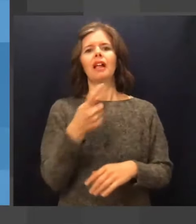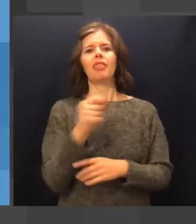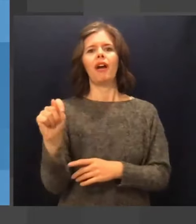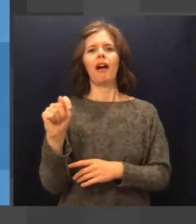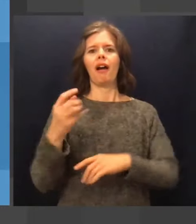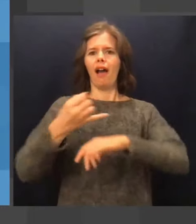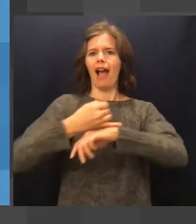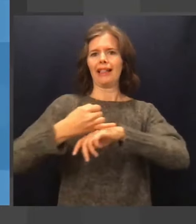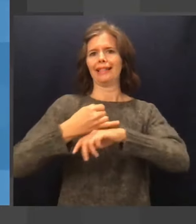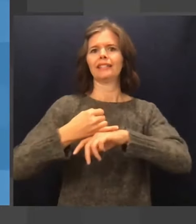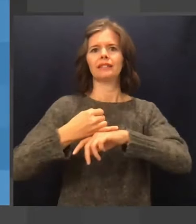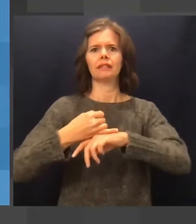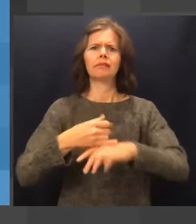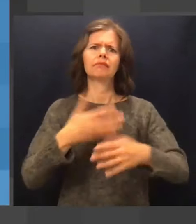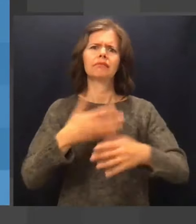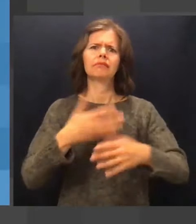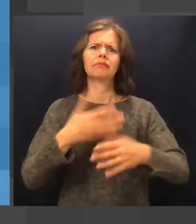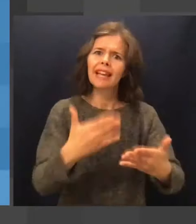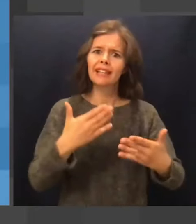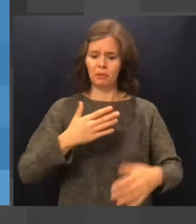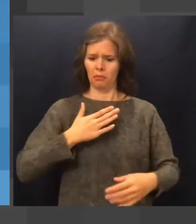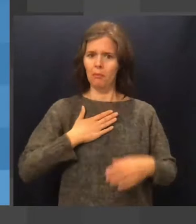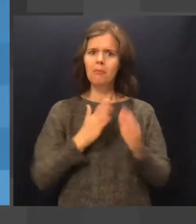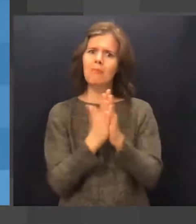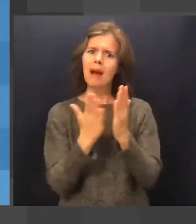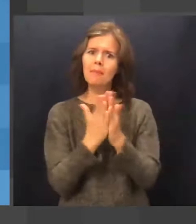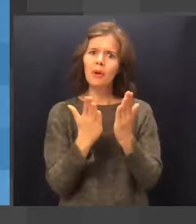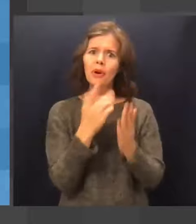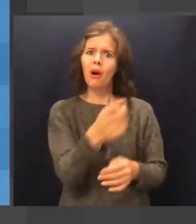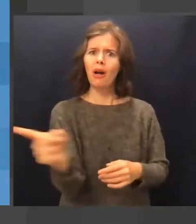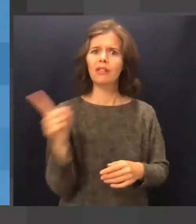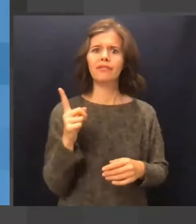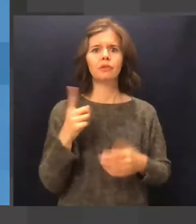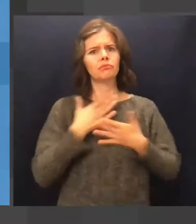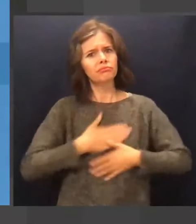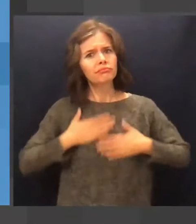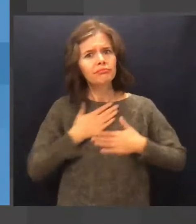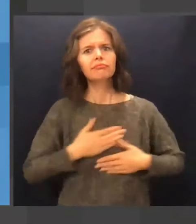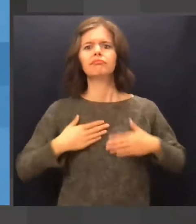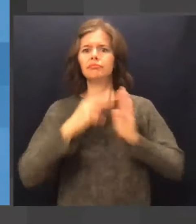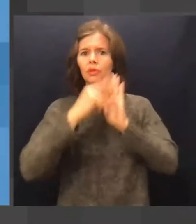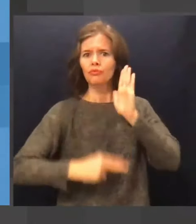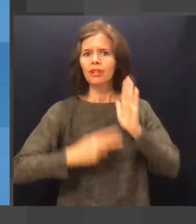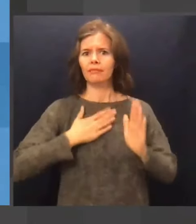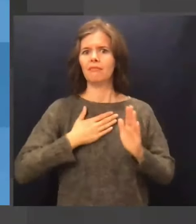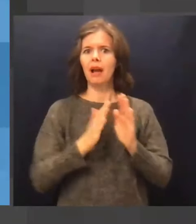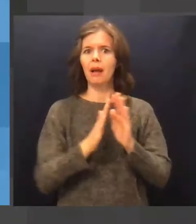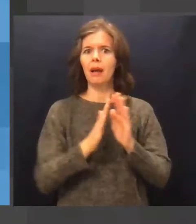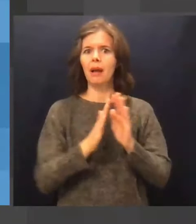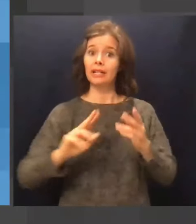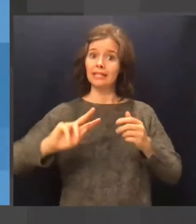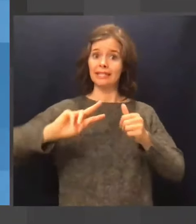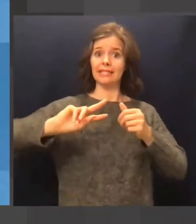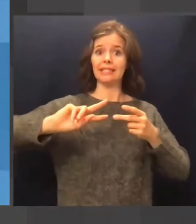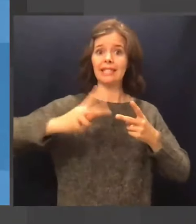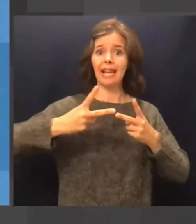IT'S MAX BROOKS, AUTHOR OF "MINECRAFT THE ISLAND". THANK YOU SO MUCH FOR EMBRACING MY BOOK AND I HOPE YOU ENJOY SEQUEL, "MINECRAFT THE